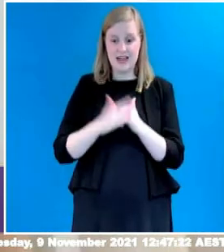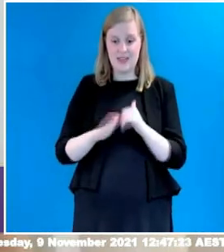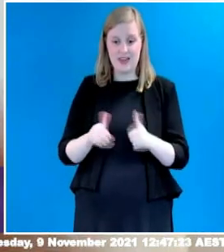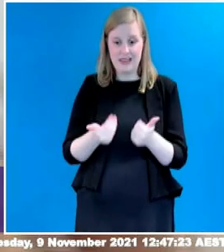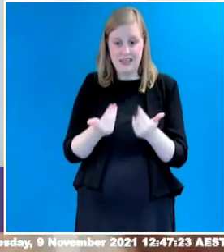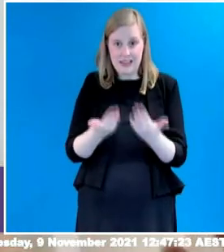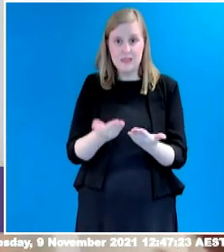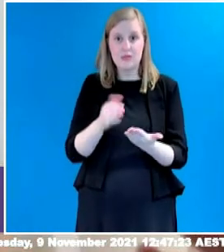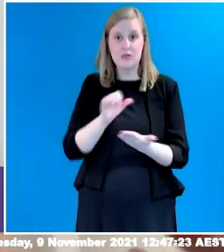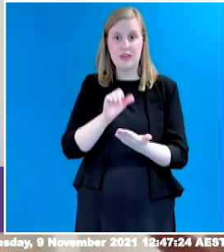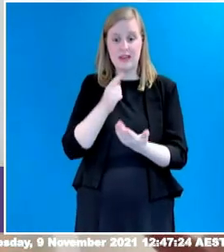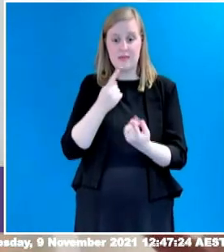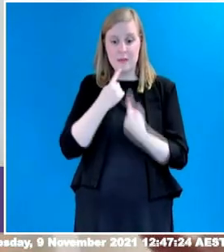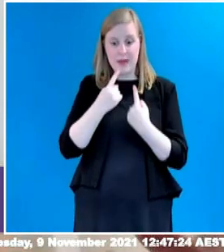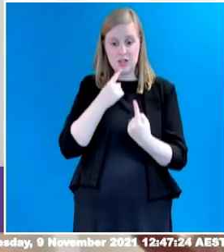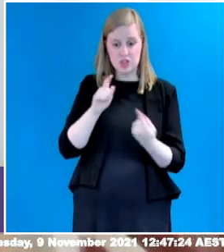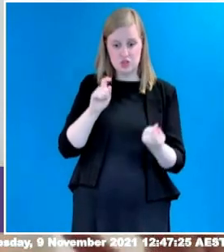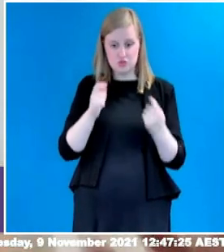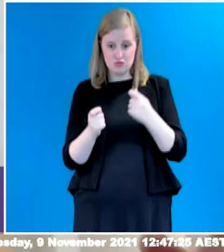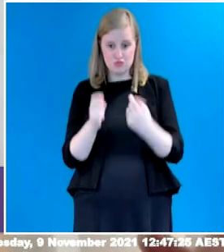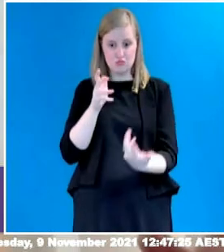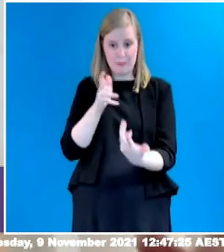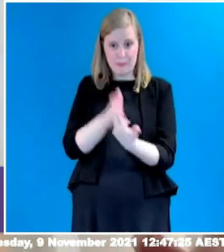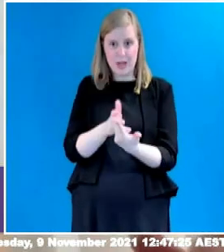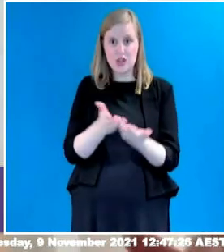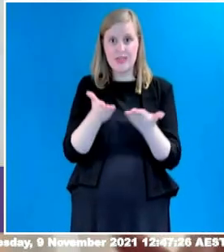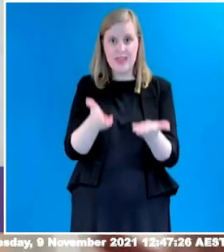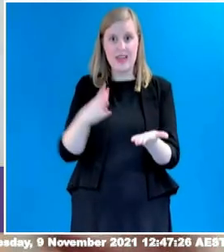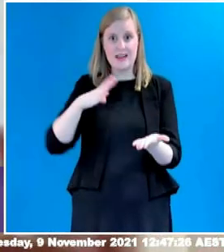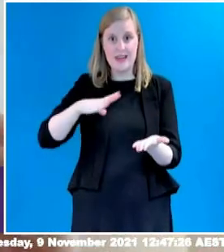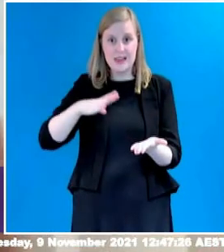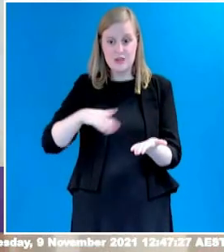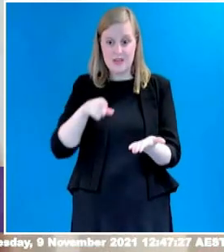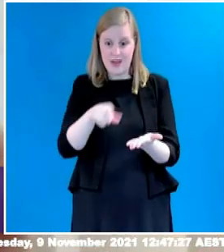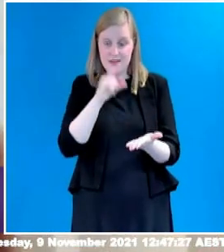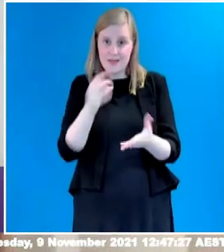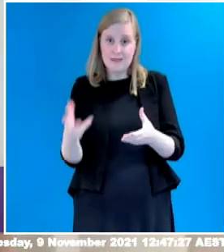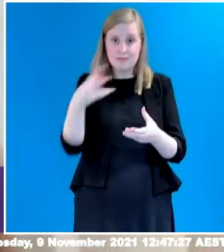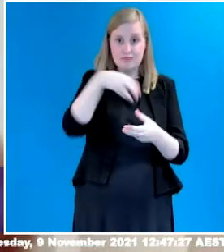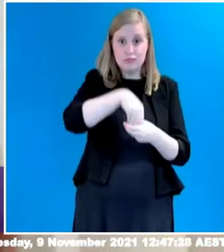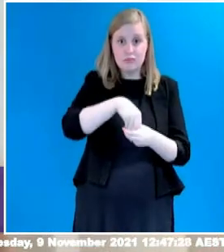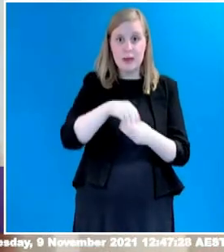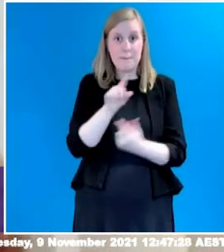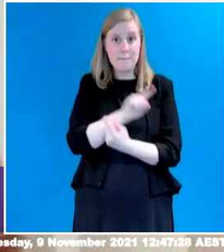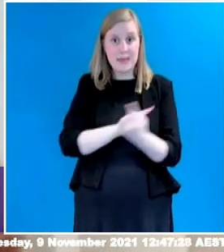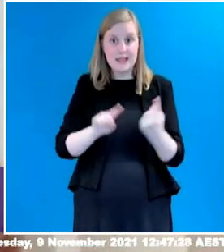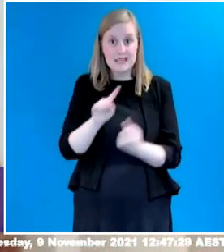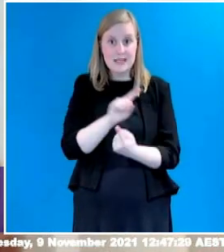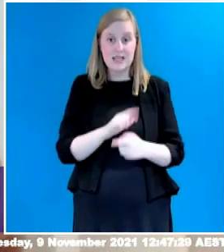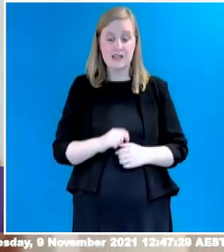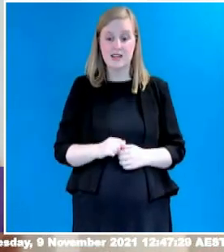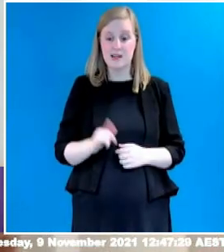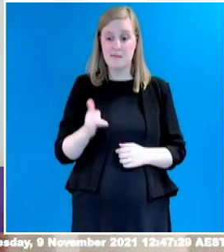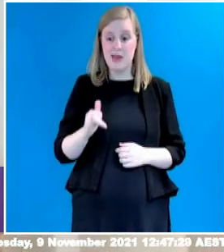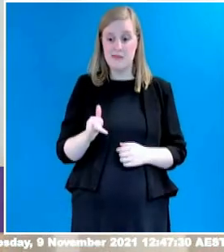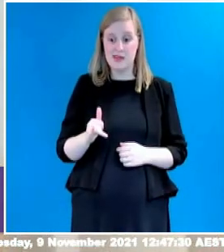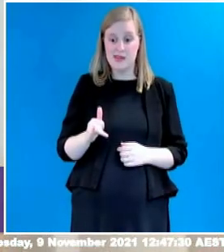There may not be interpreters in the meeting, so they can't participate. They are literally there as a token presence.